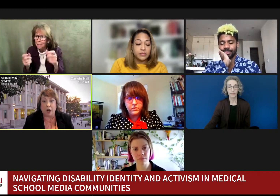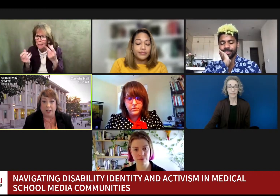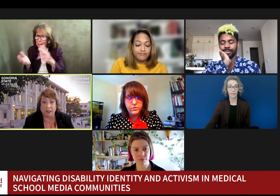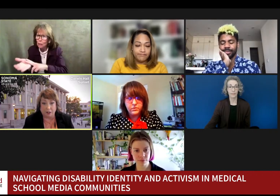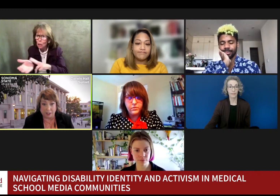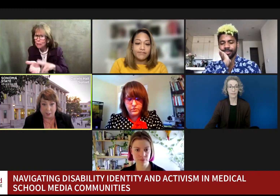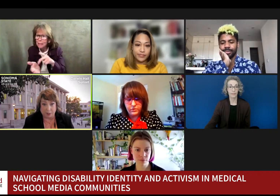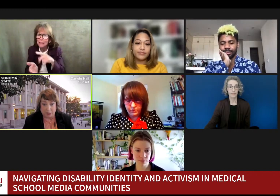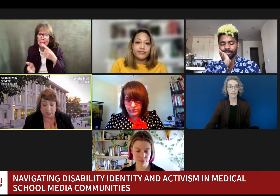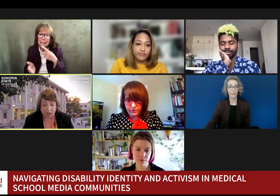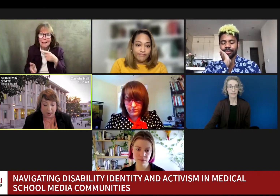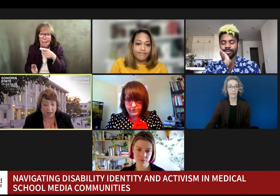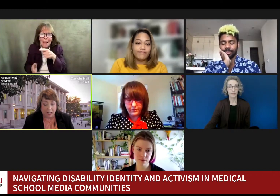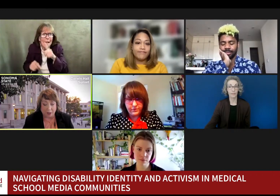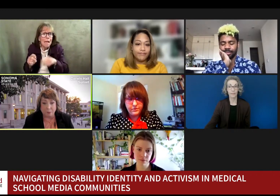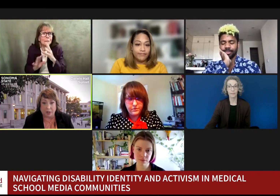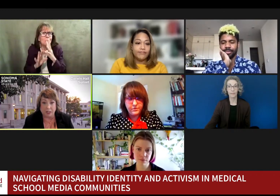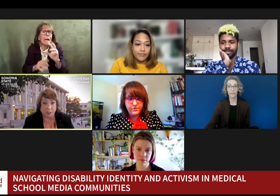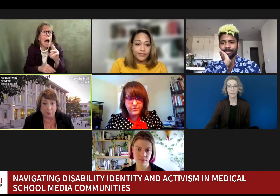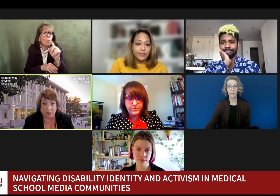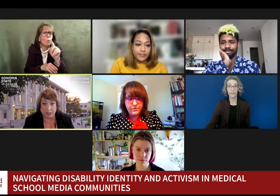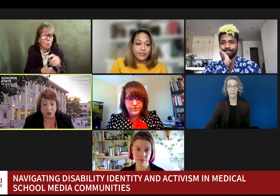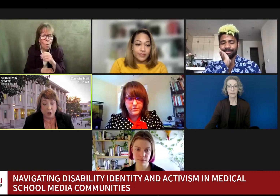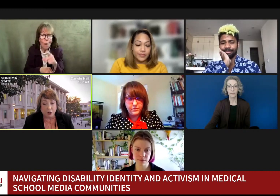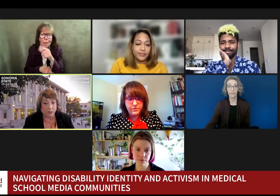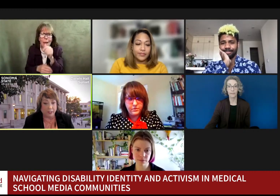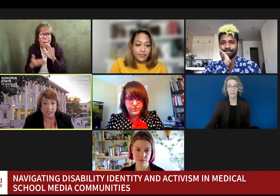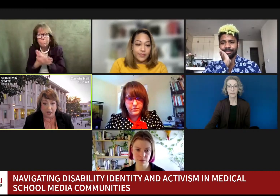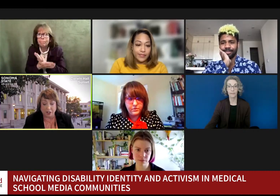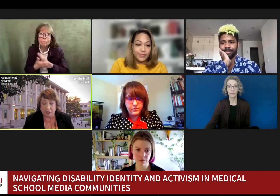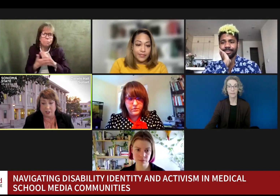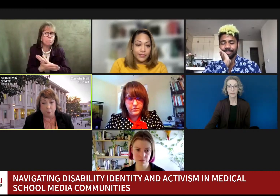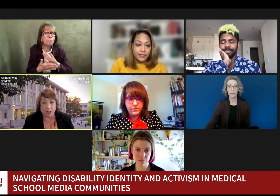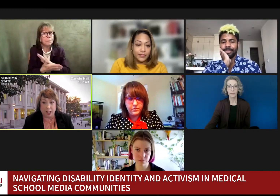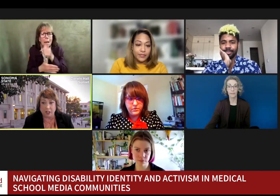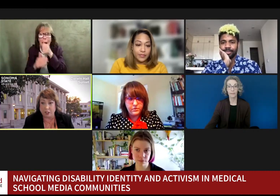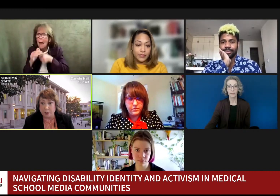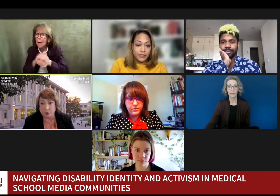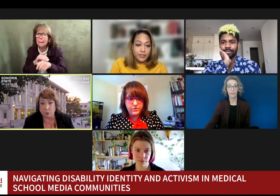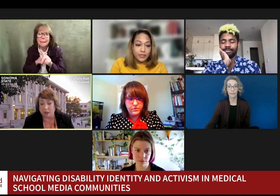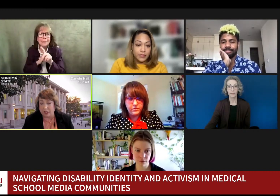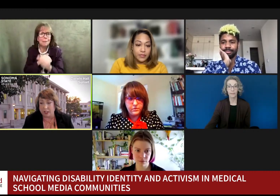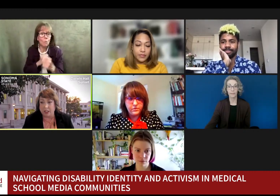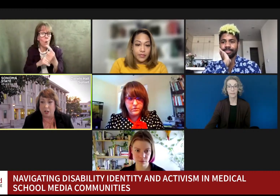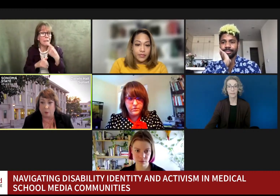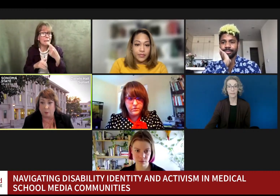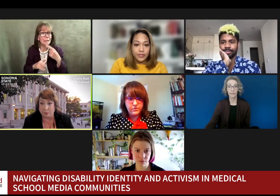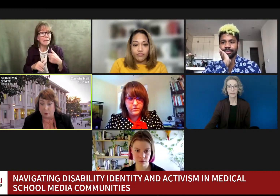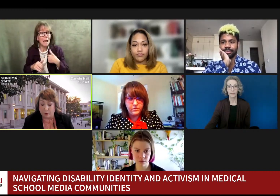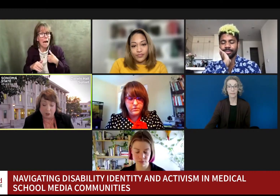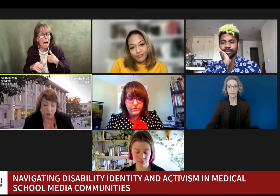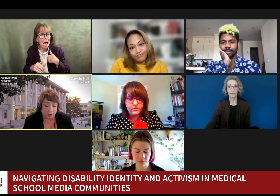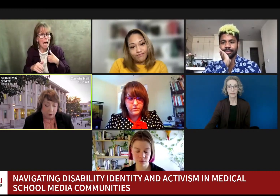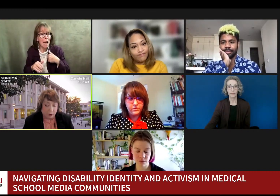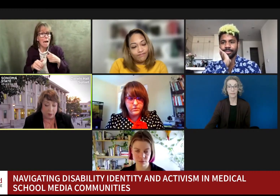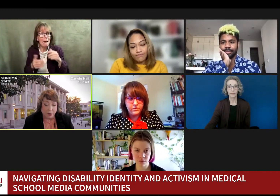disability I hid my disability for at least 10 years, I pretended to be well. I didn't tell people what was going on with me,